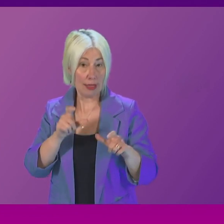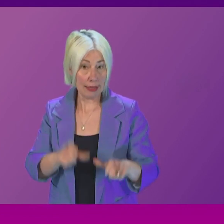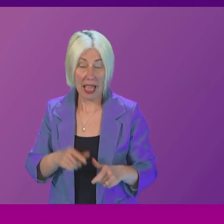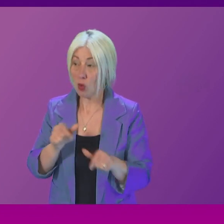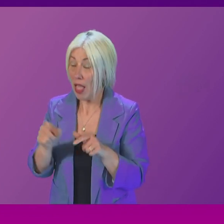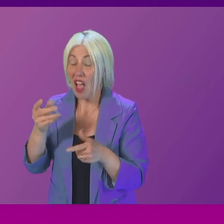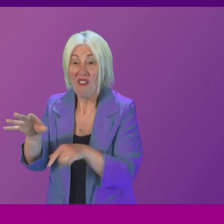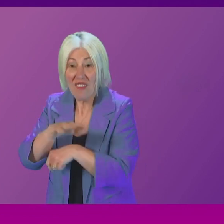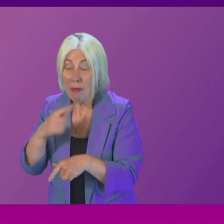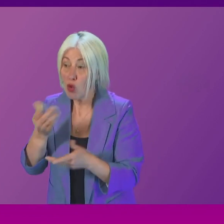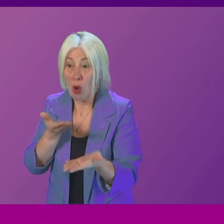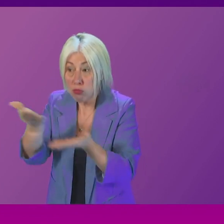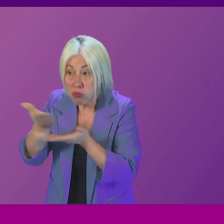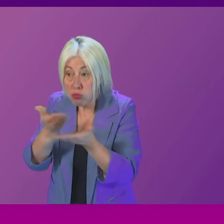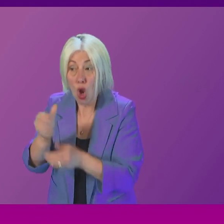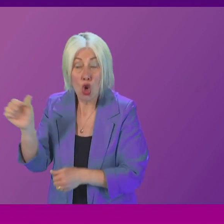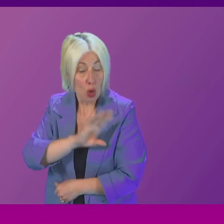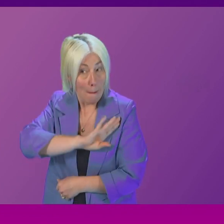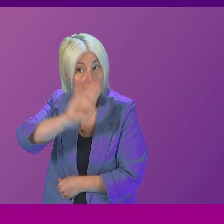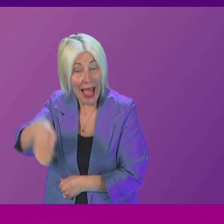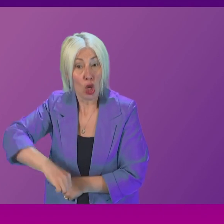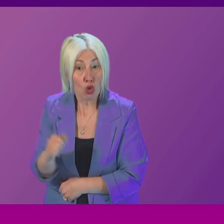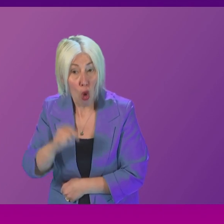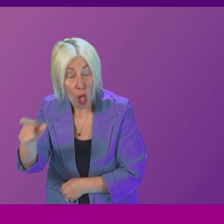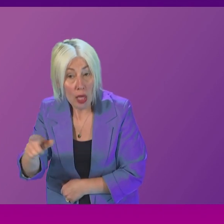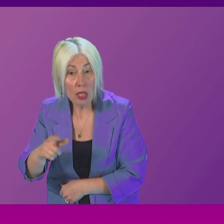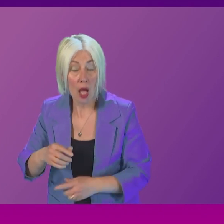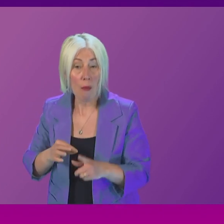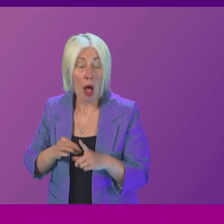with the family that she should return to Scotland, progress has been extremely limited.